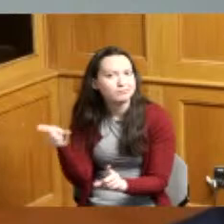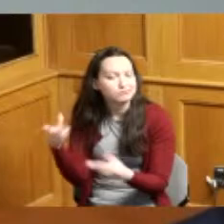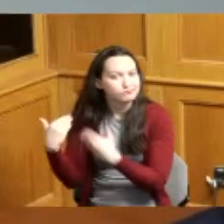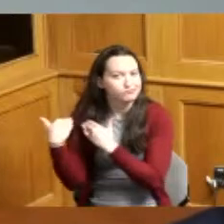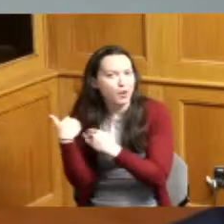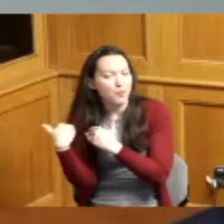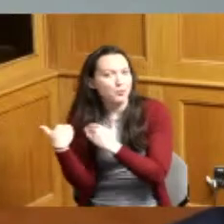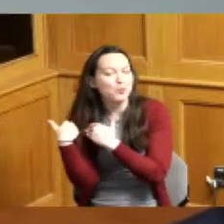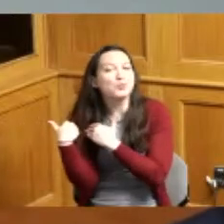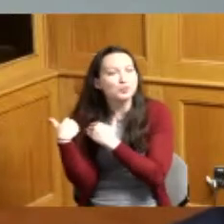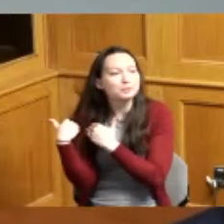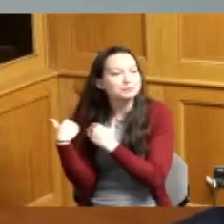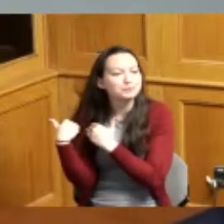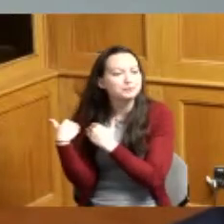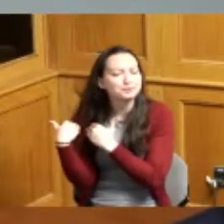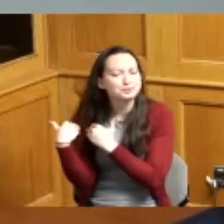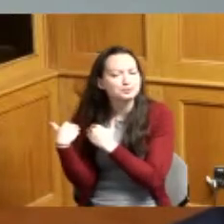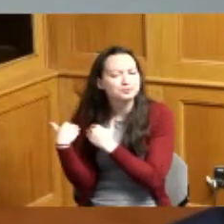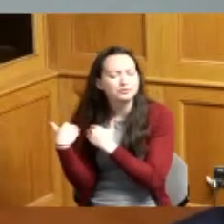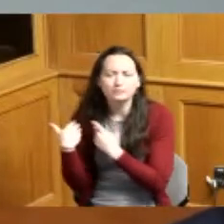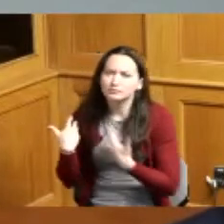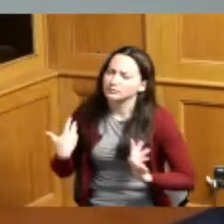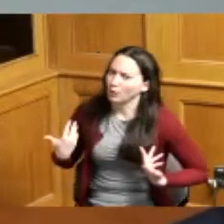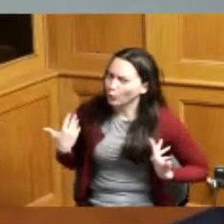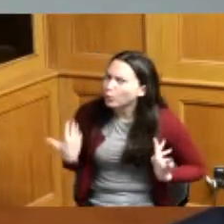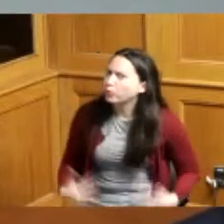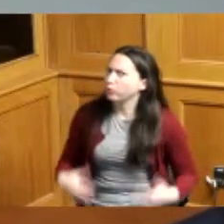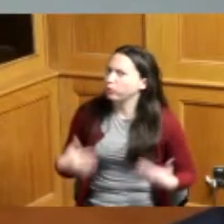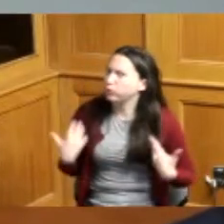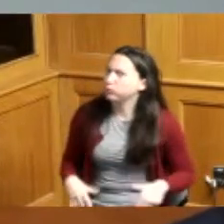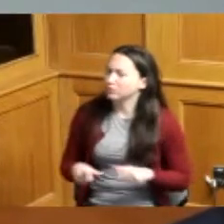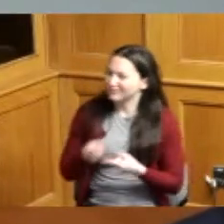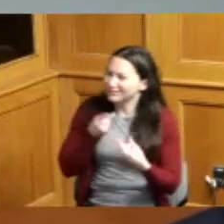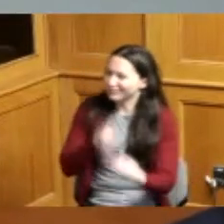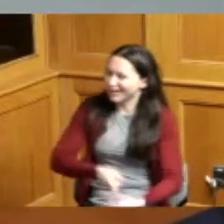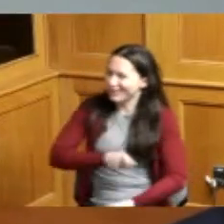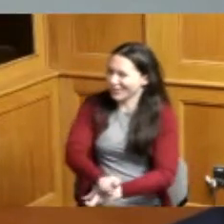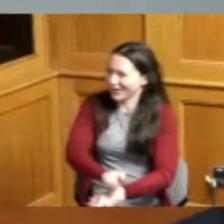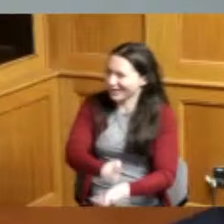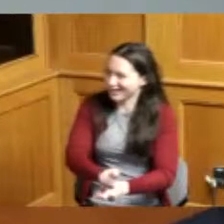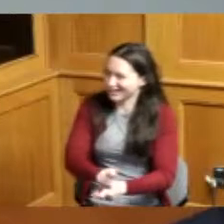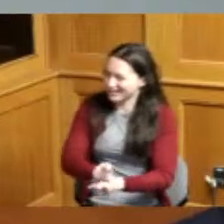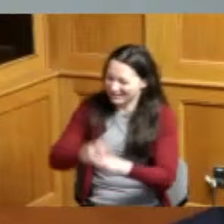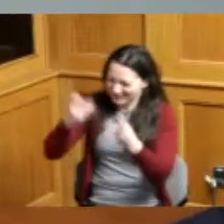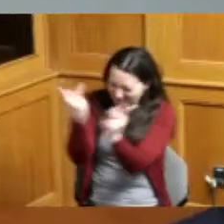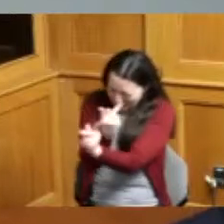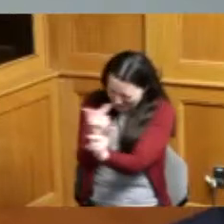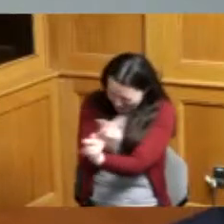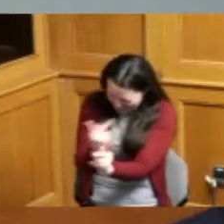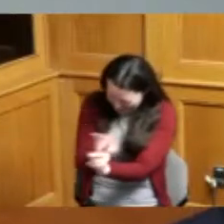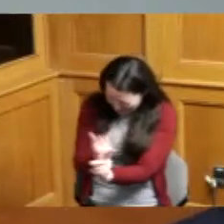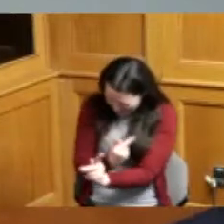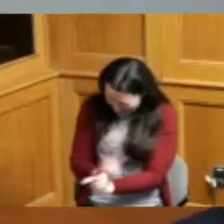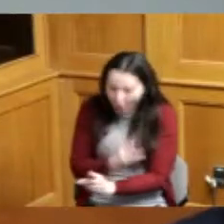for really the just incredibly um difficult work of of coming through all of our expenditures